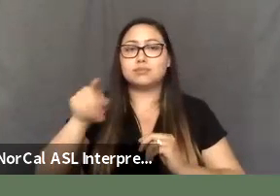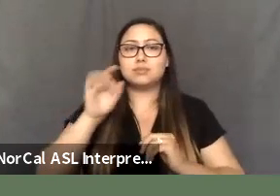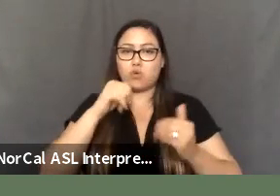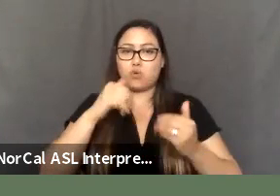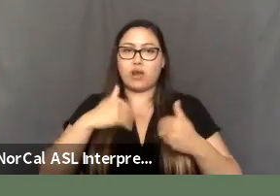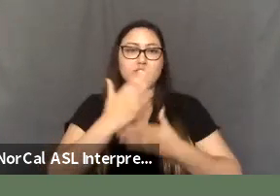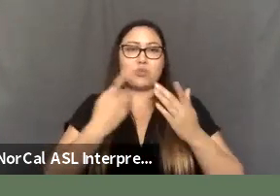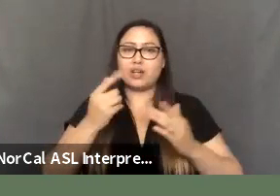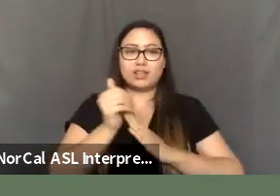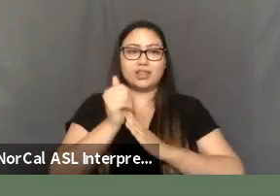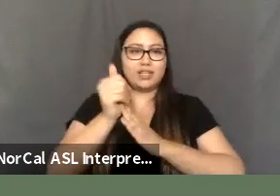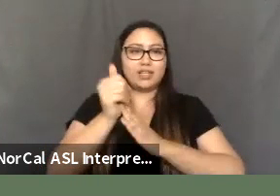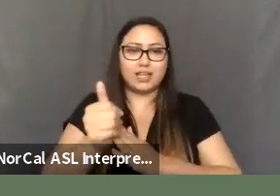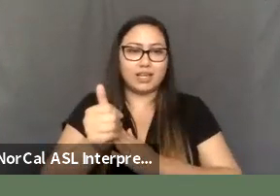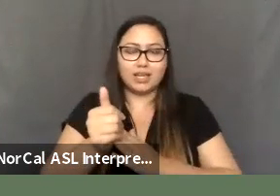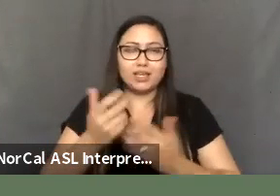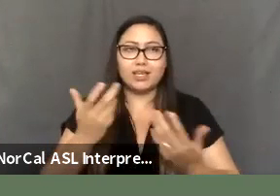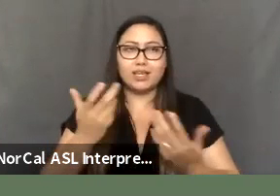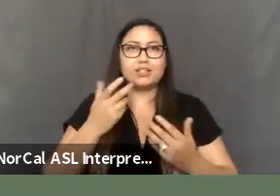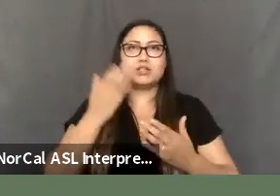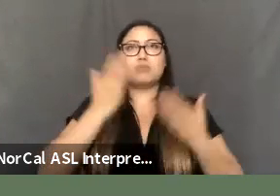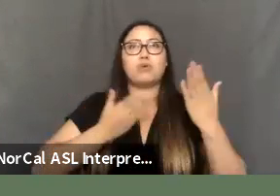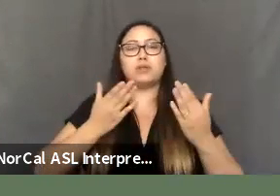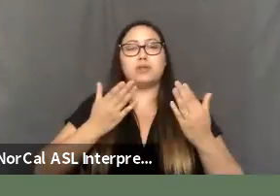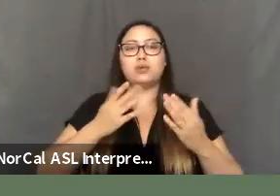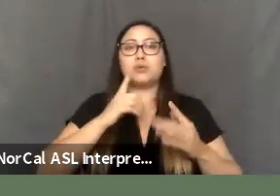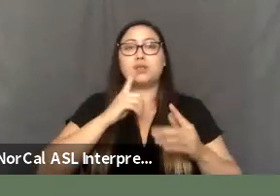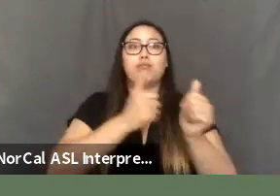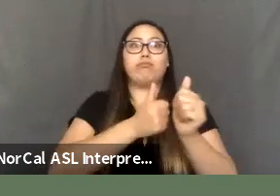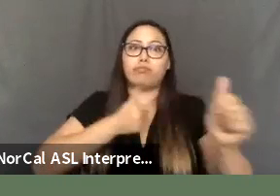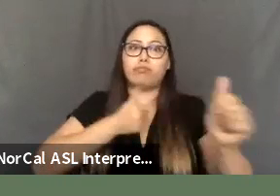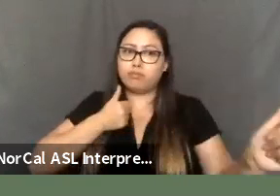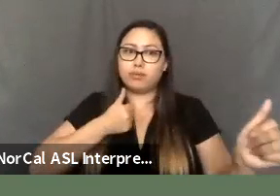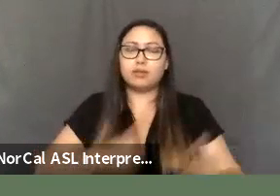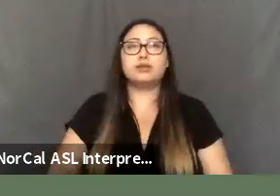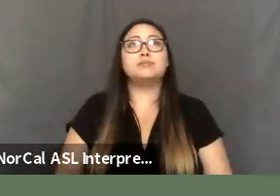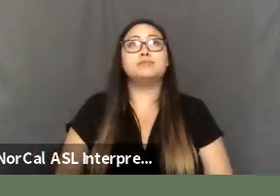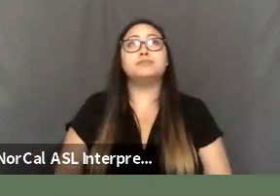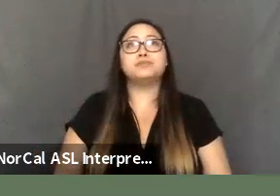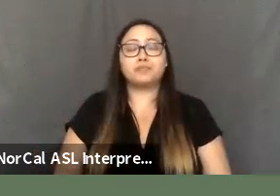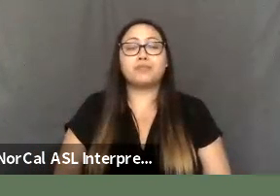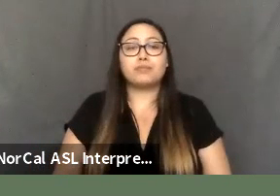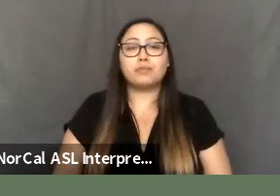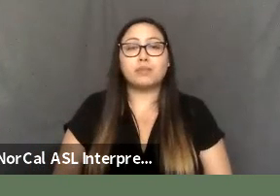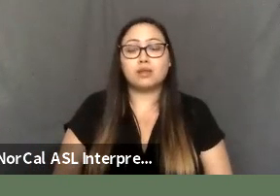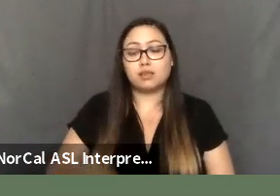and so they are probably much further behind. So out of the need we heard from these interviews,